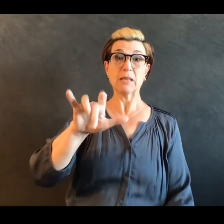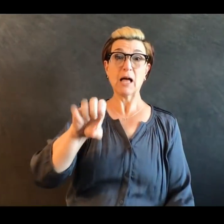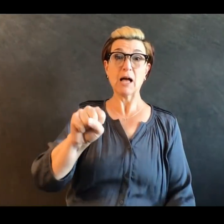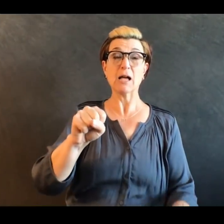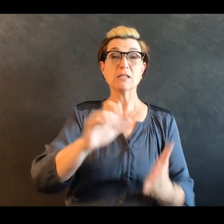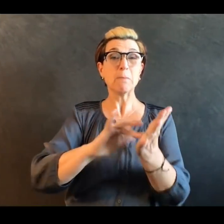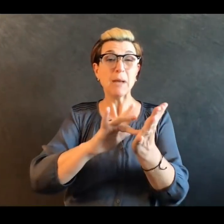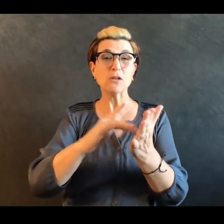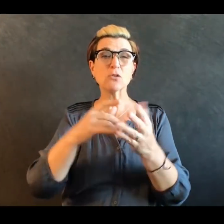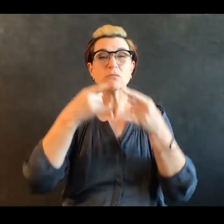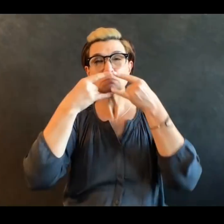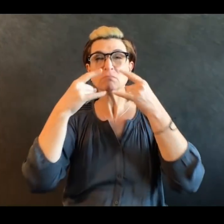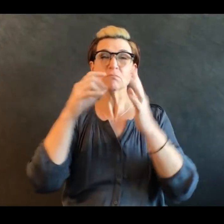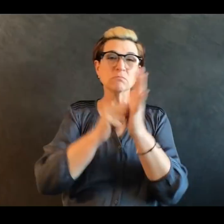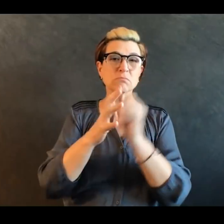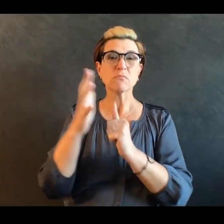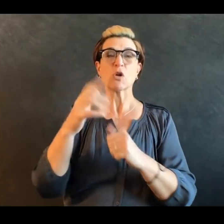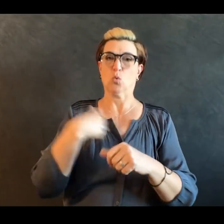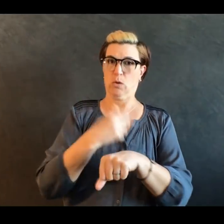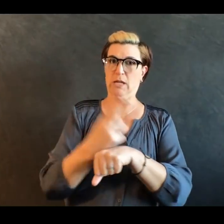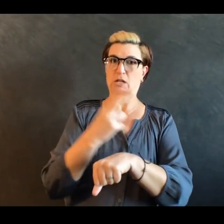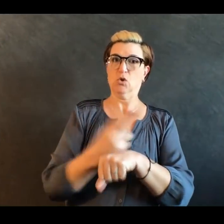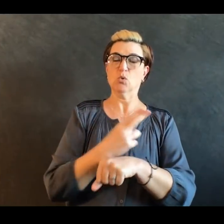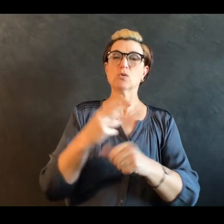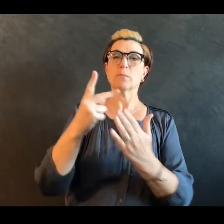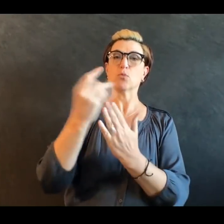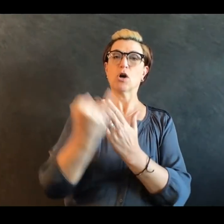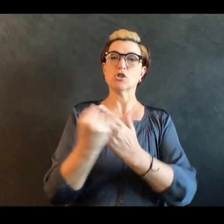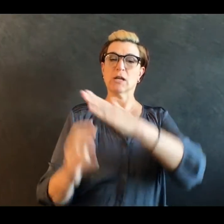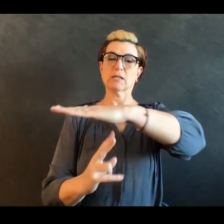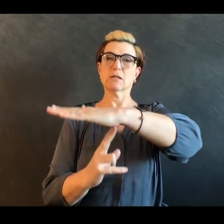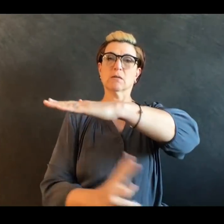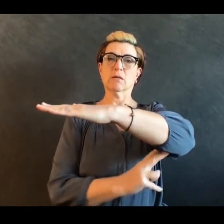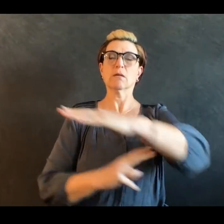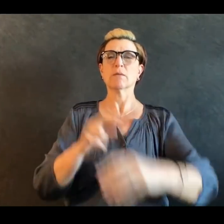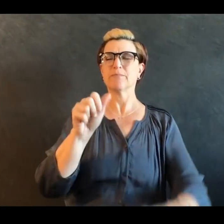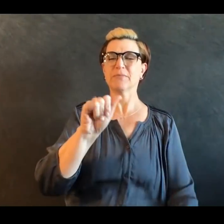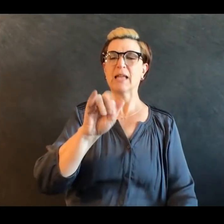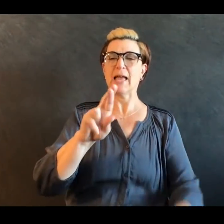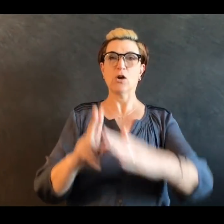bridge which has been an amazing success we have completed 44 flights and these